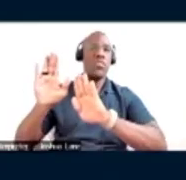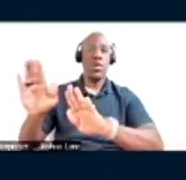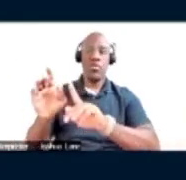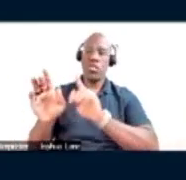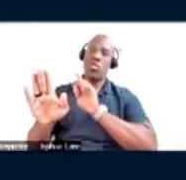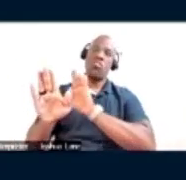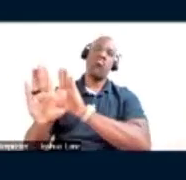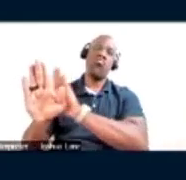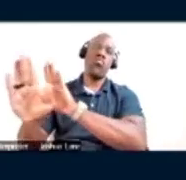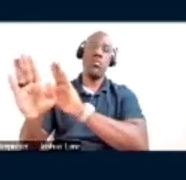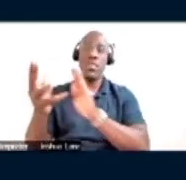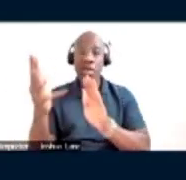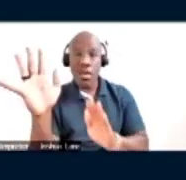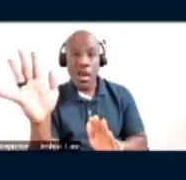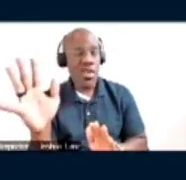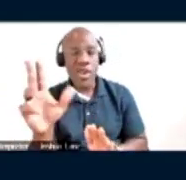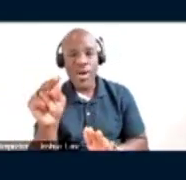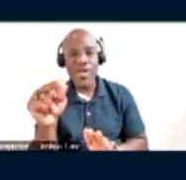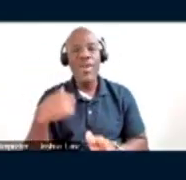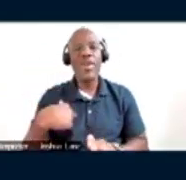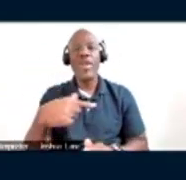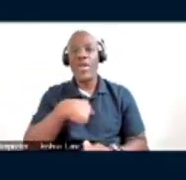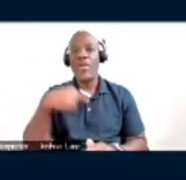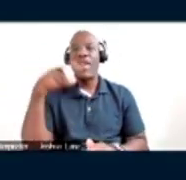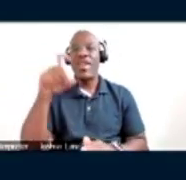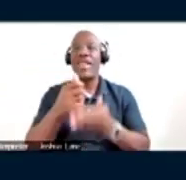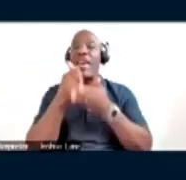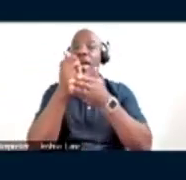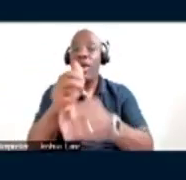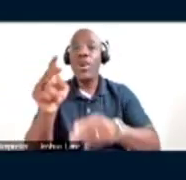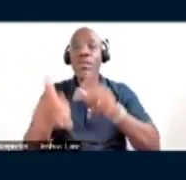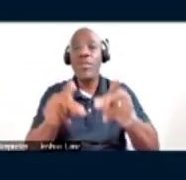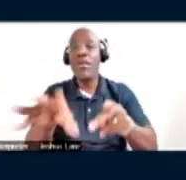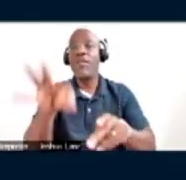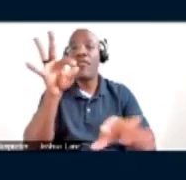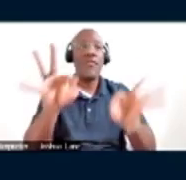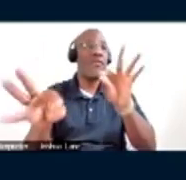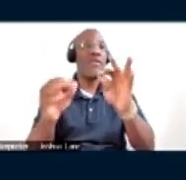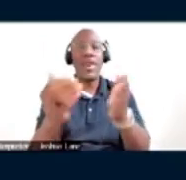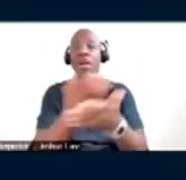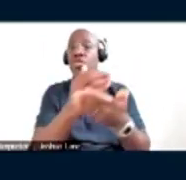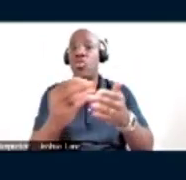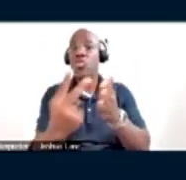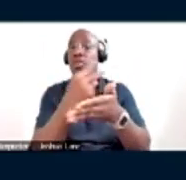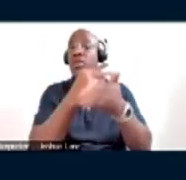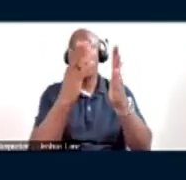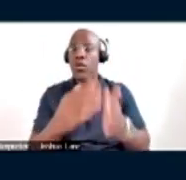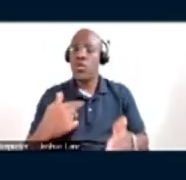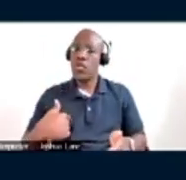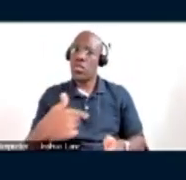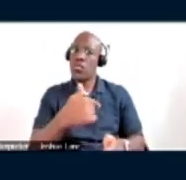Help people find new reviewers. And so, we've put significant effort into building up databases